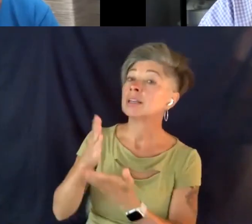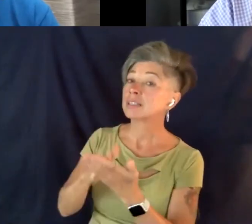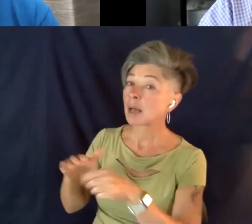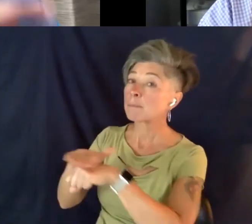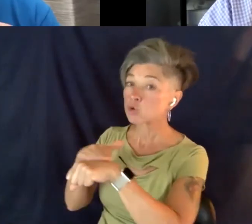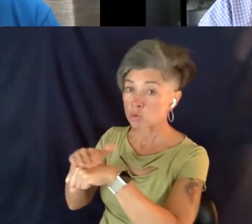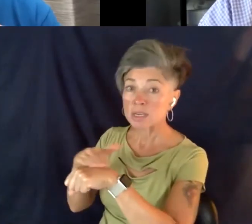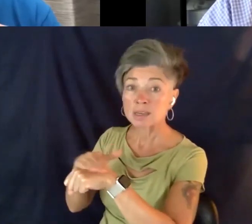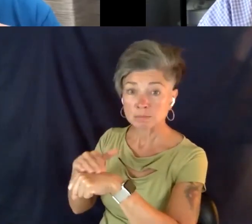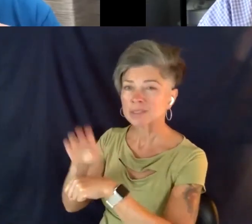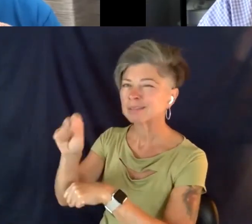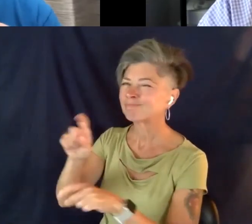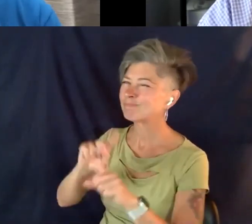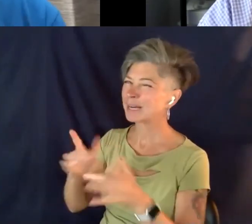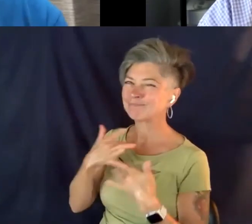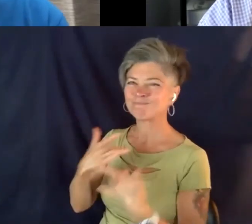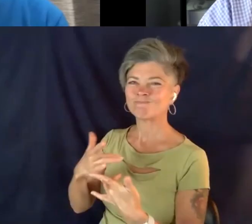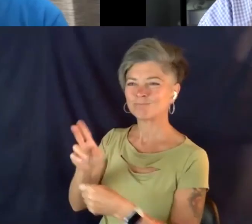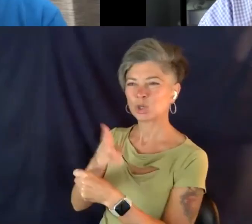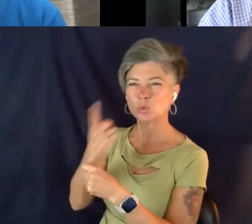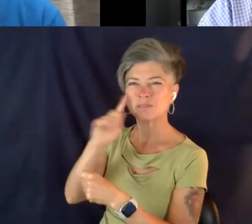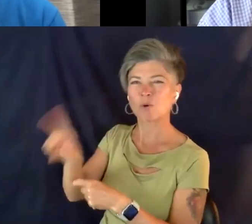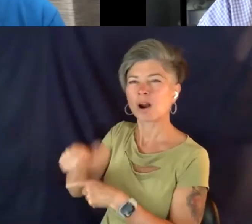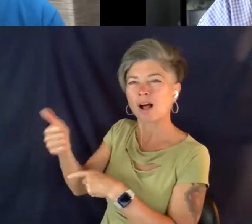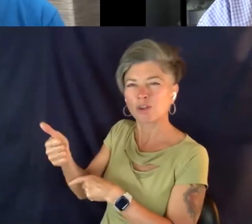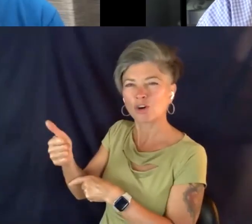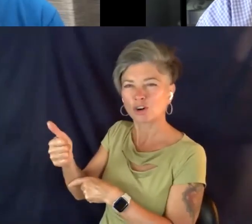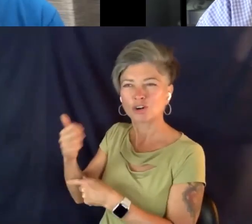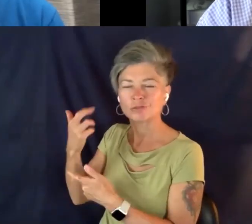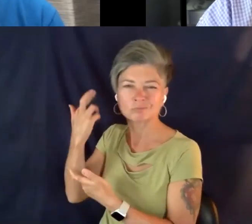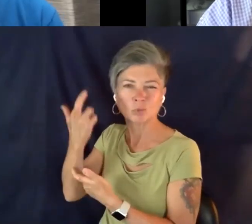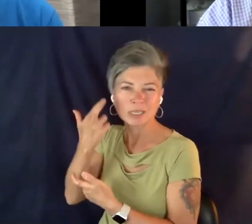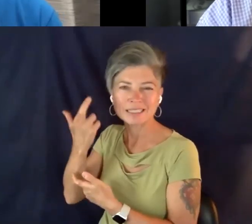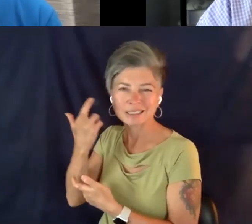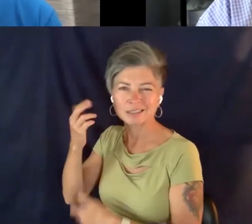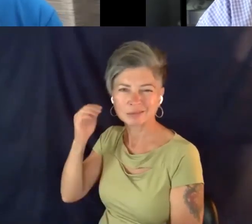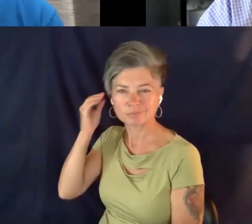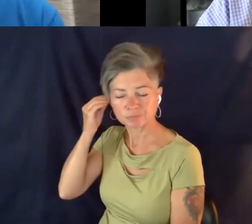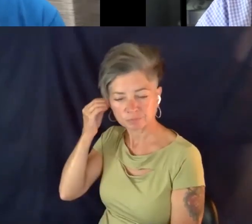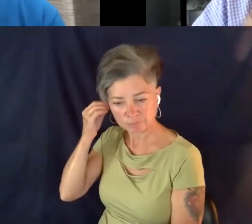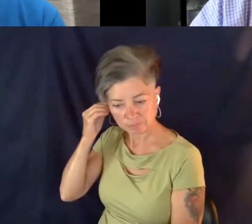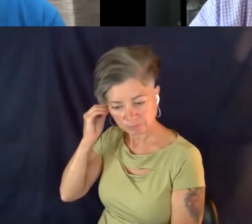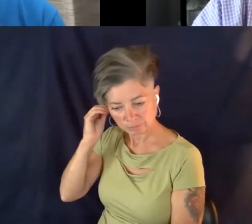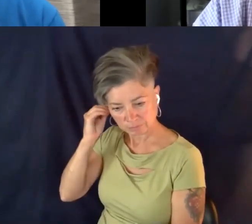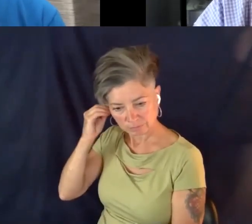for other reasons entirely. Exactly, so there's a question about